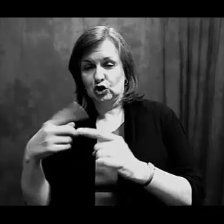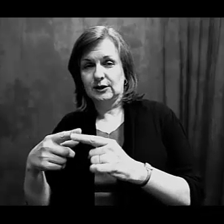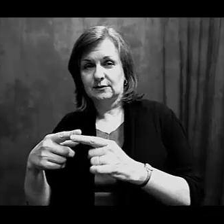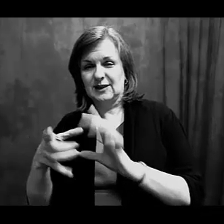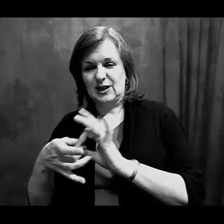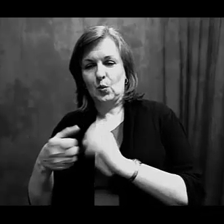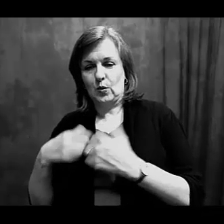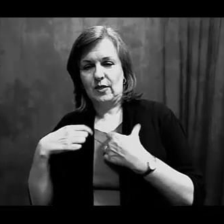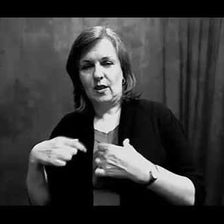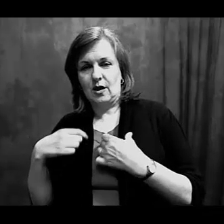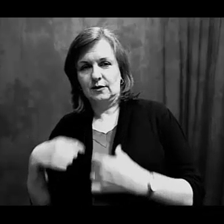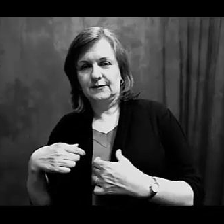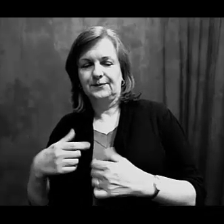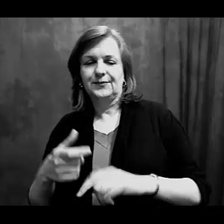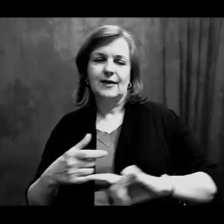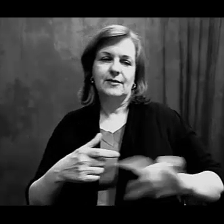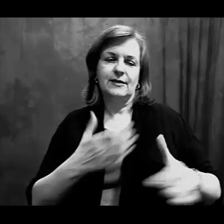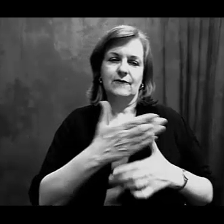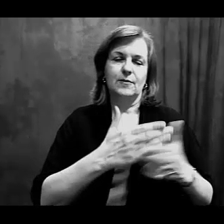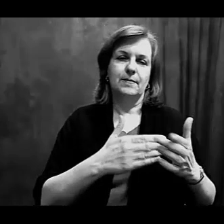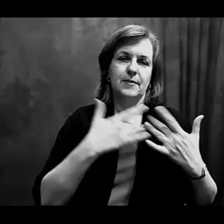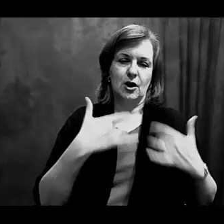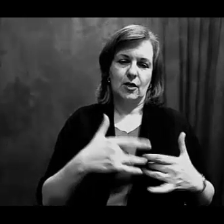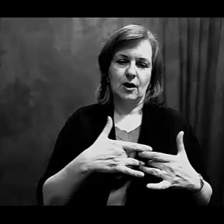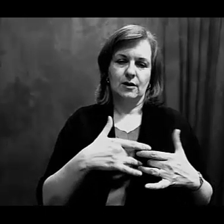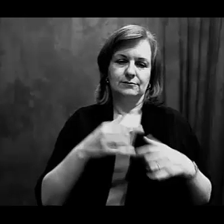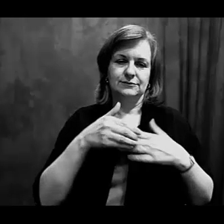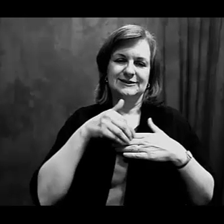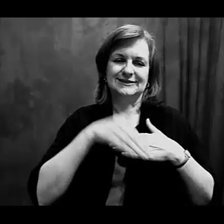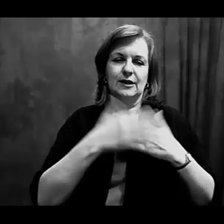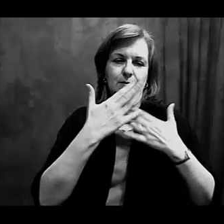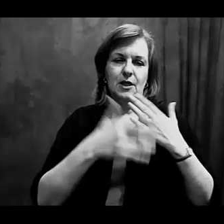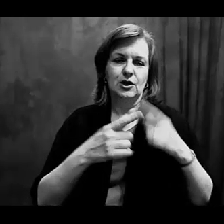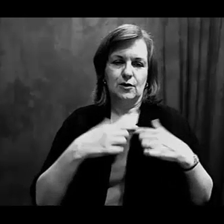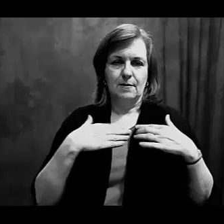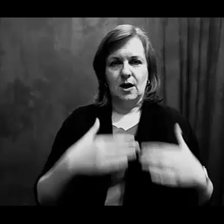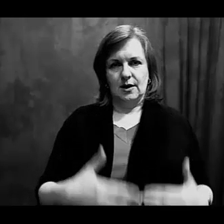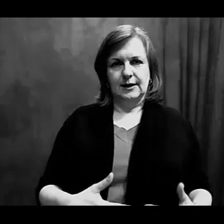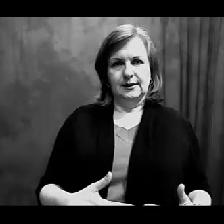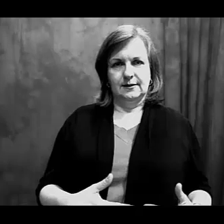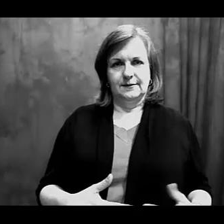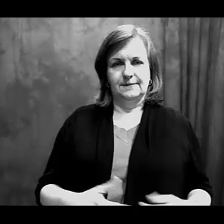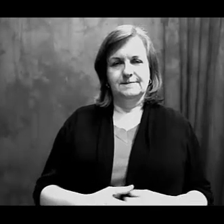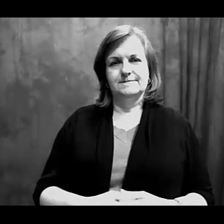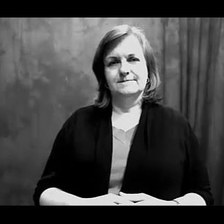goes out to the body these will be important distinctions for us